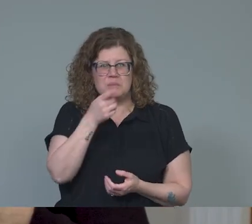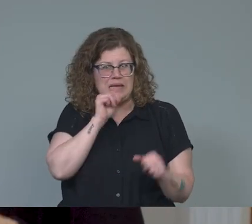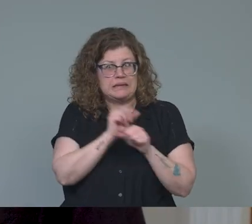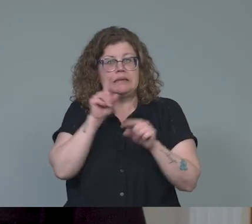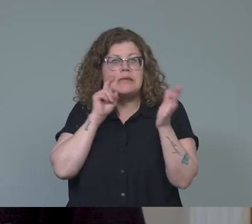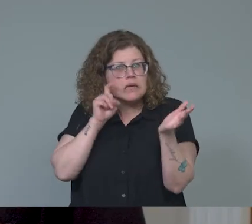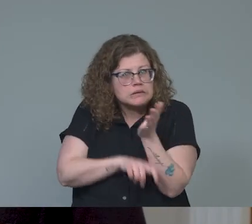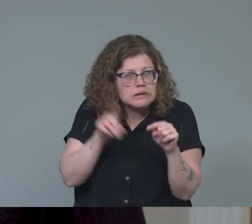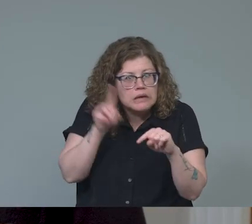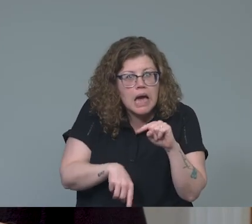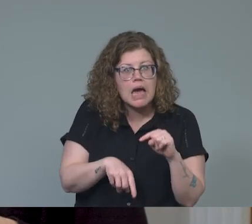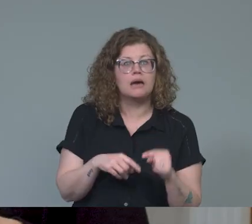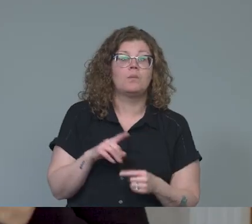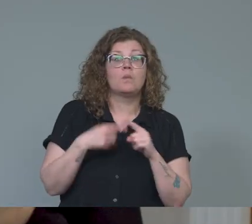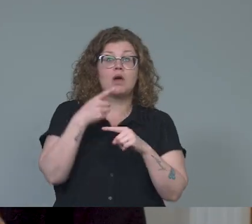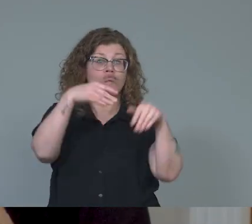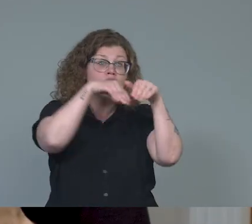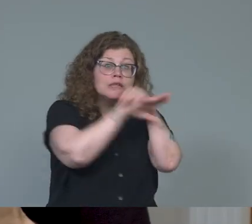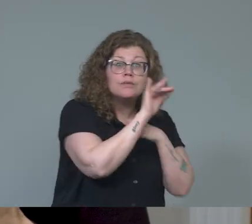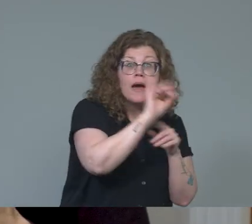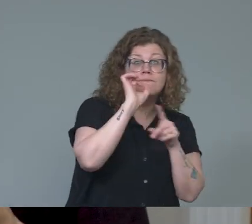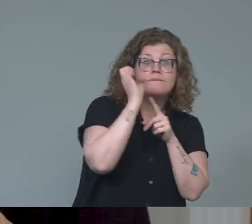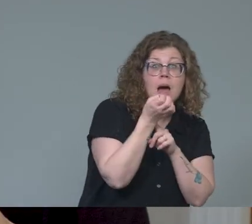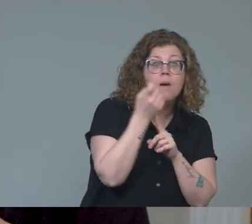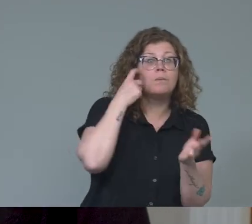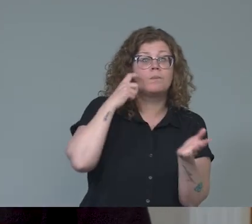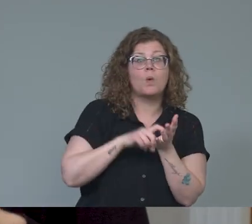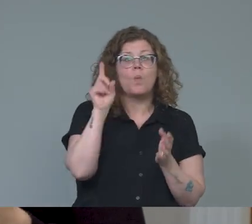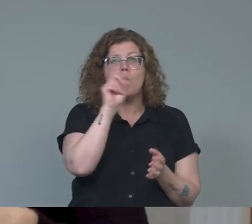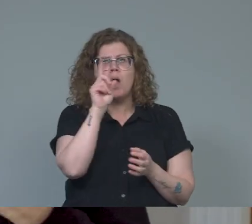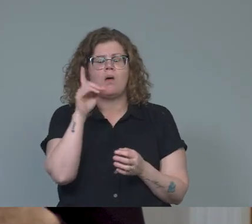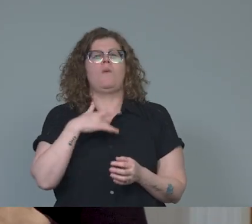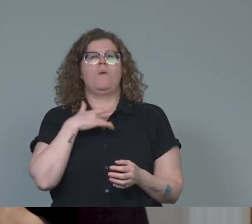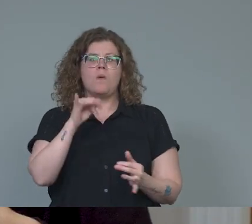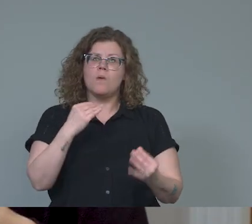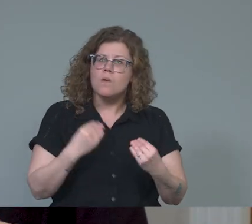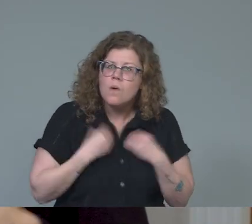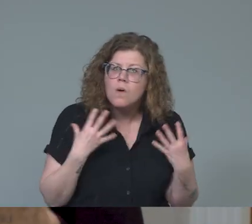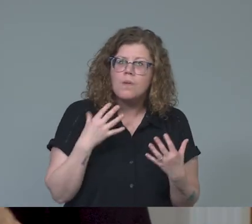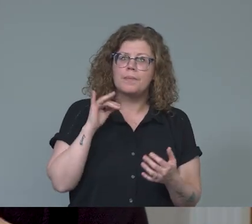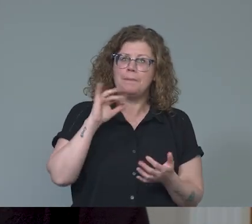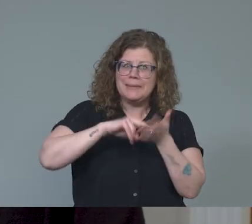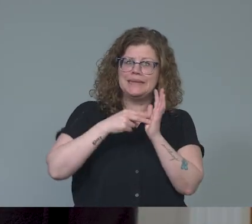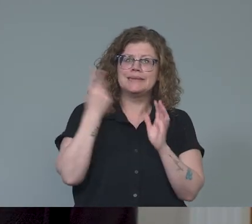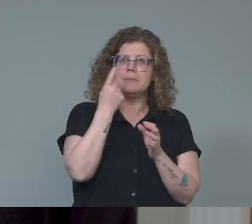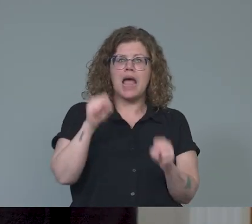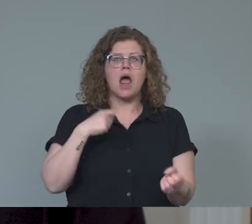like stuff that you can't really see. So when you enter into the environment in a way that's it's honoring is,